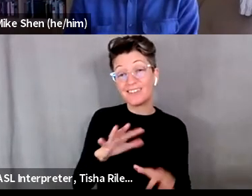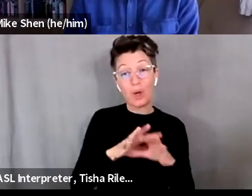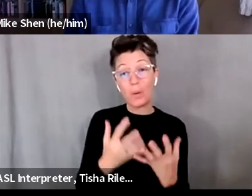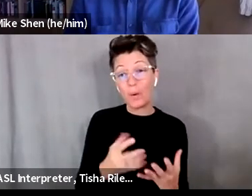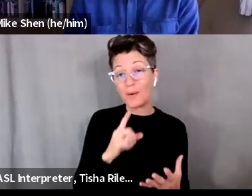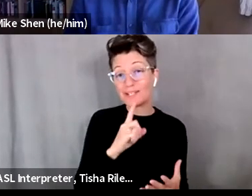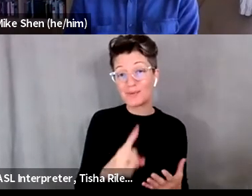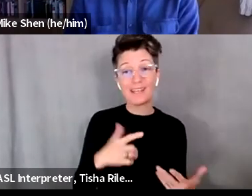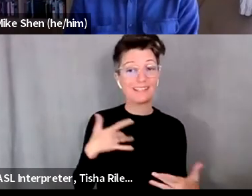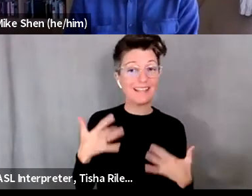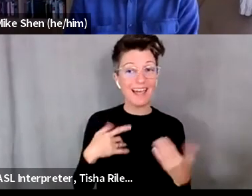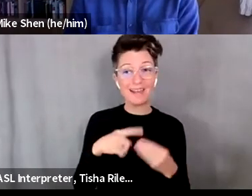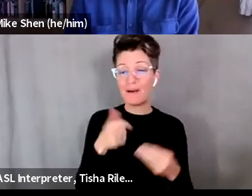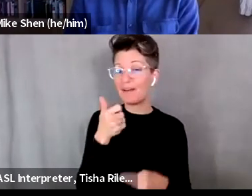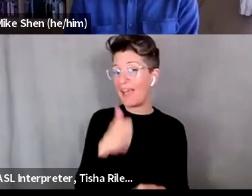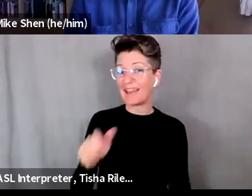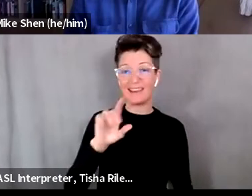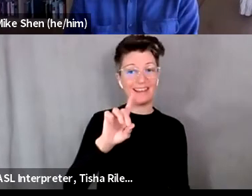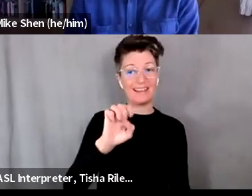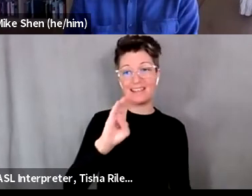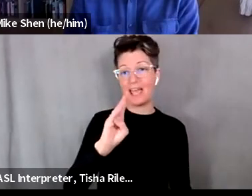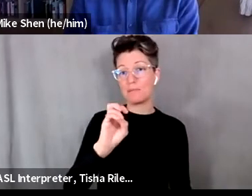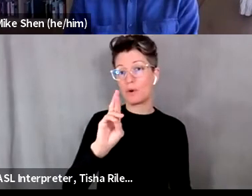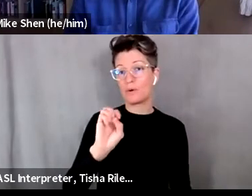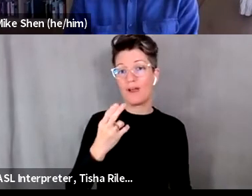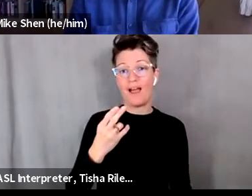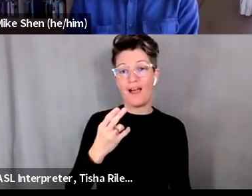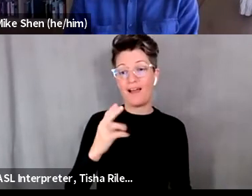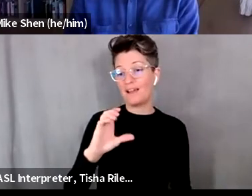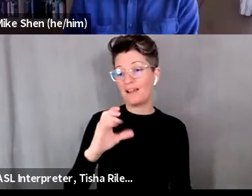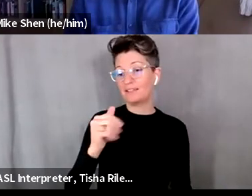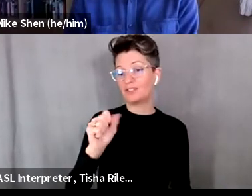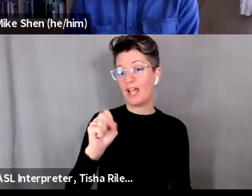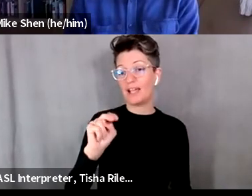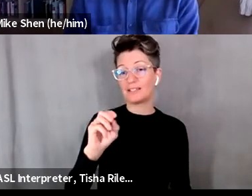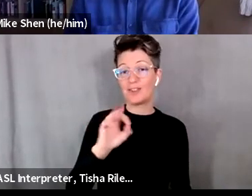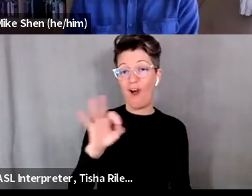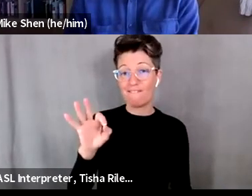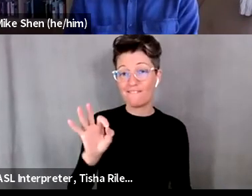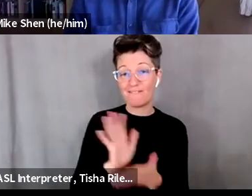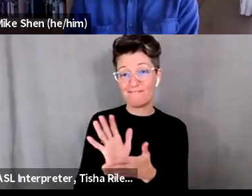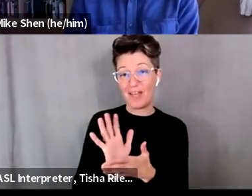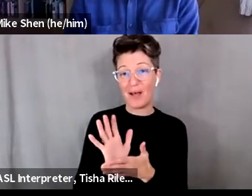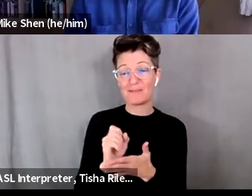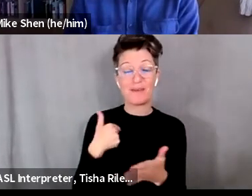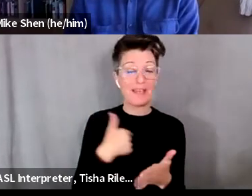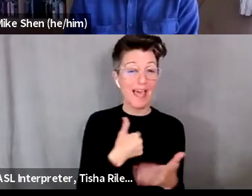so we have several, several pieces of confidential good news that we're excited about, so we're hoping it'll go far - Hey.